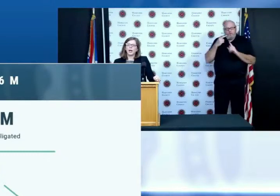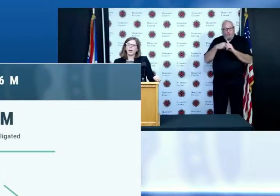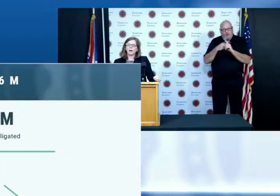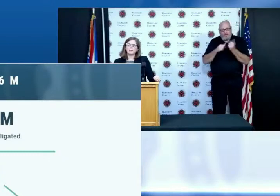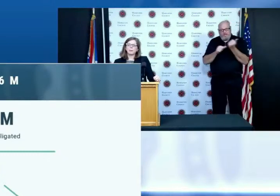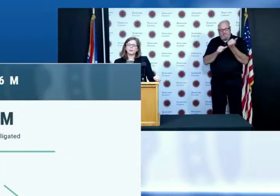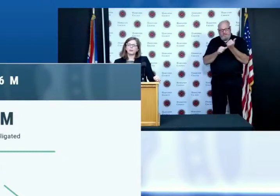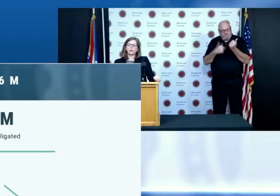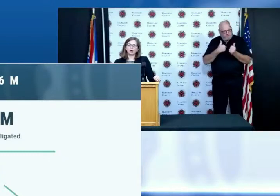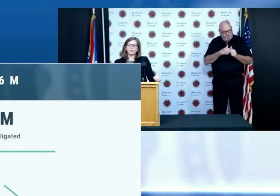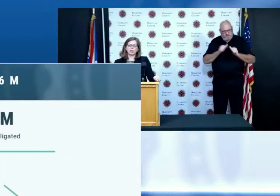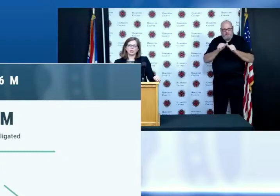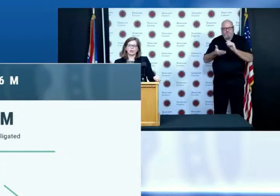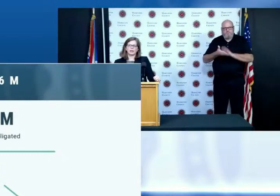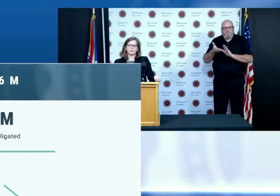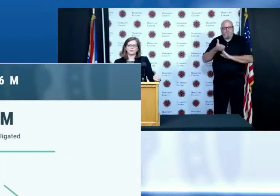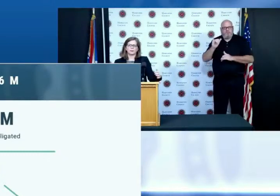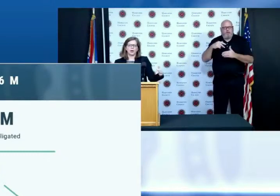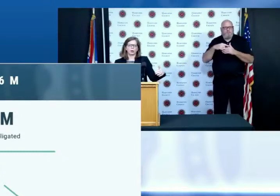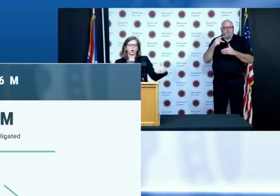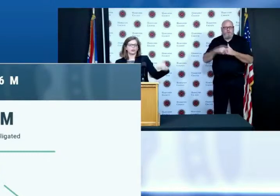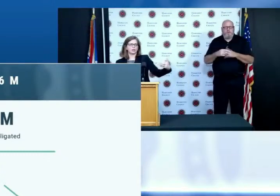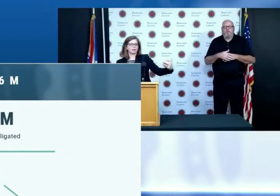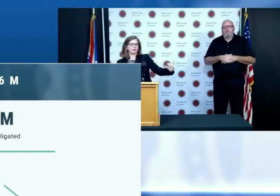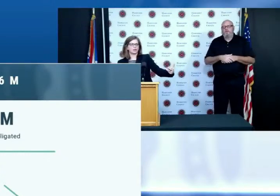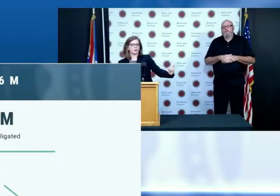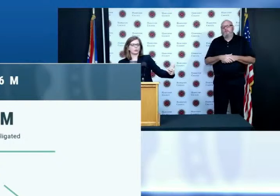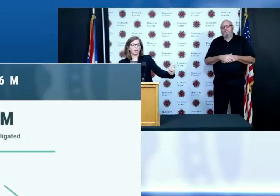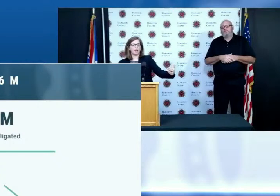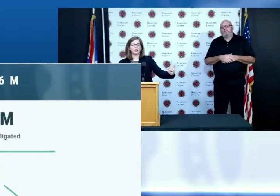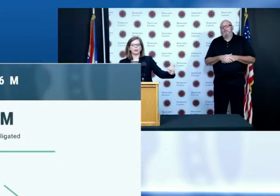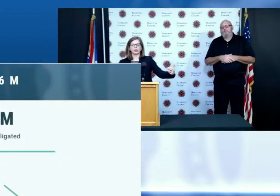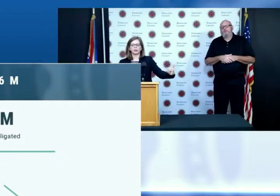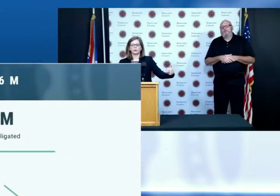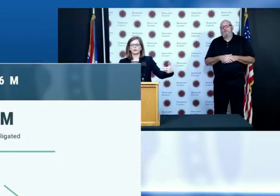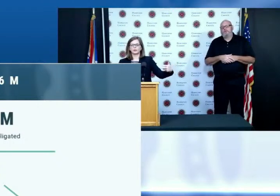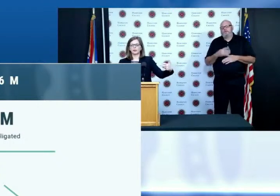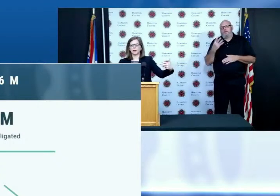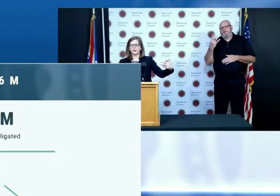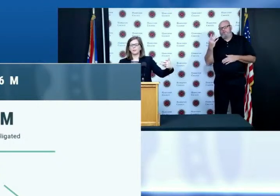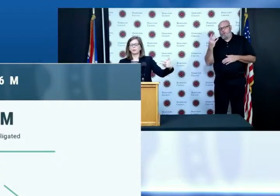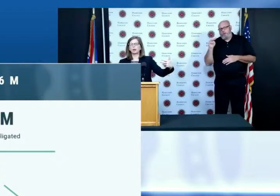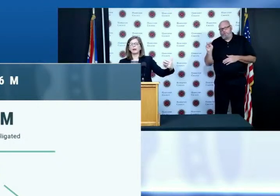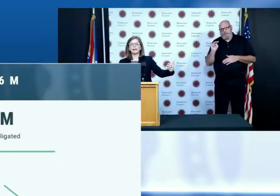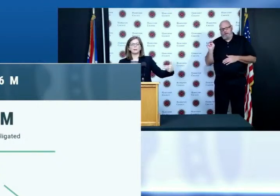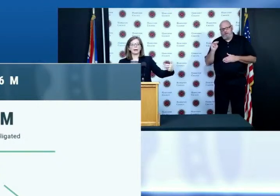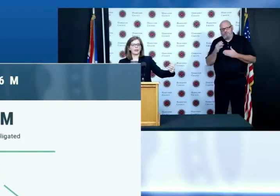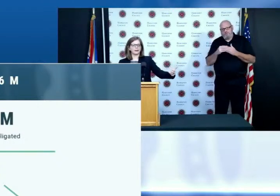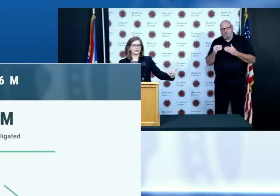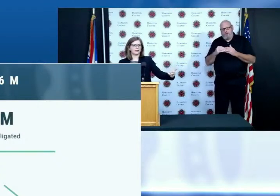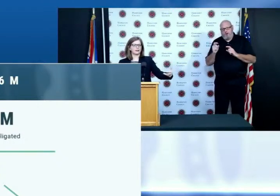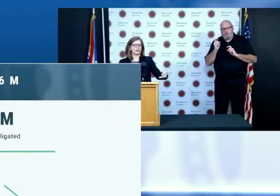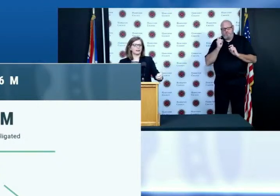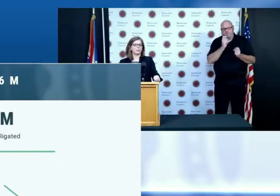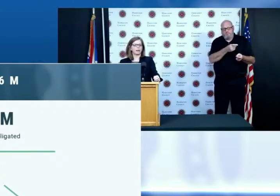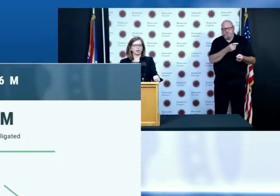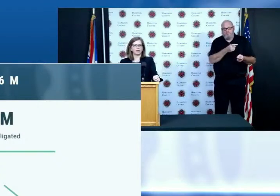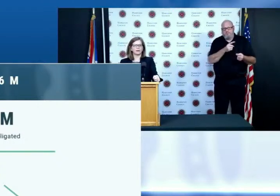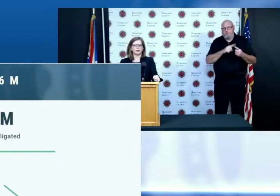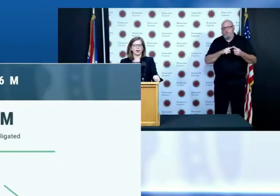but the four million that we want to continue as well includes remaining balances in budgets